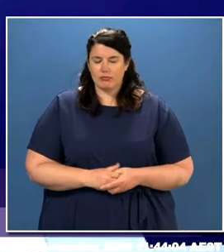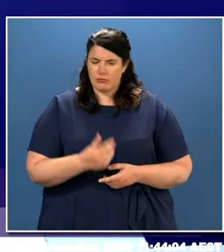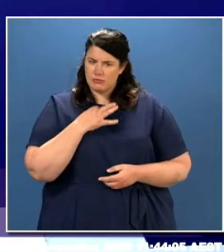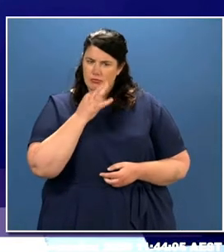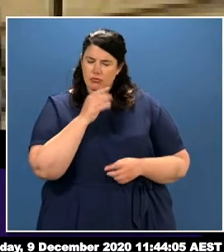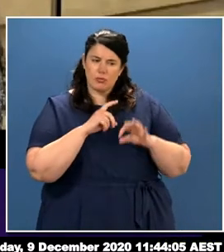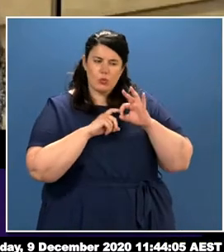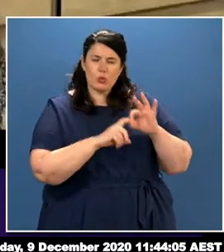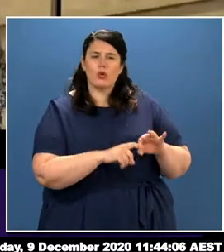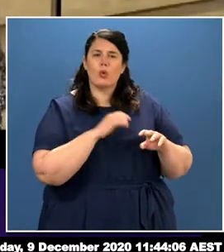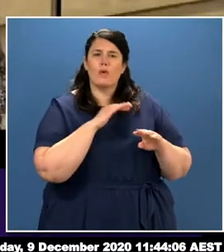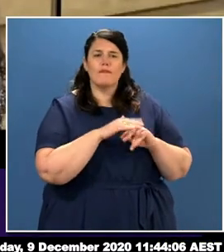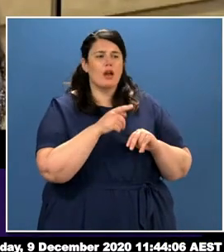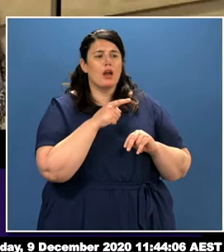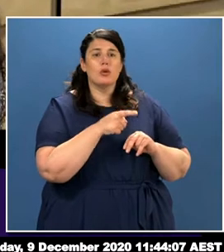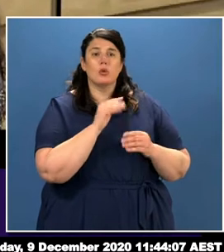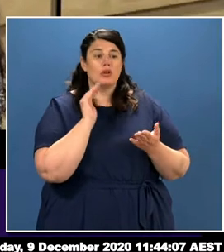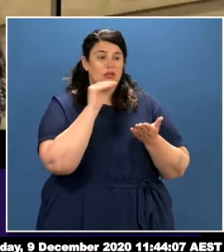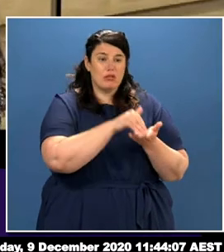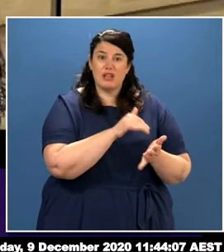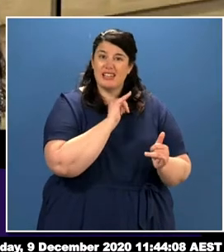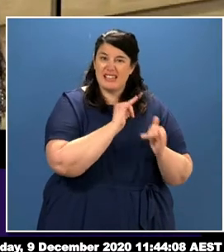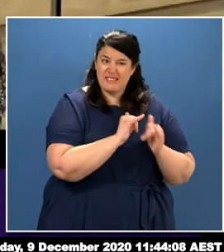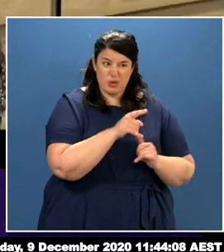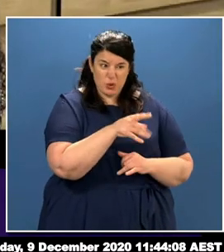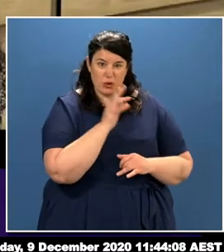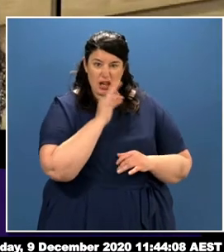particular modifications or adjustments that you asked for as part of